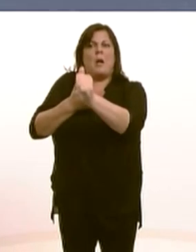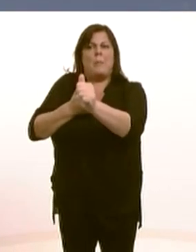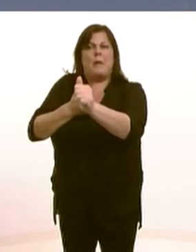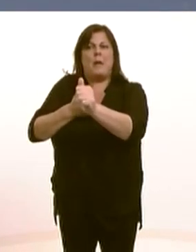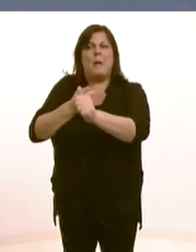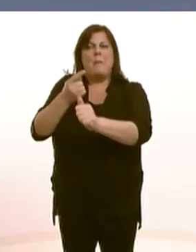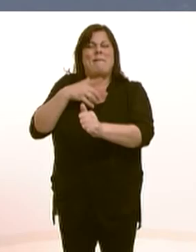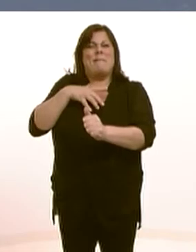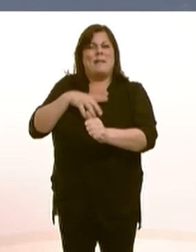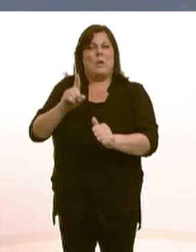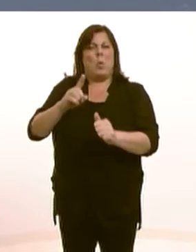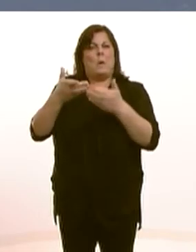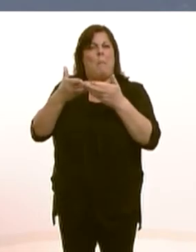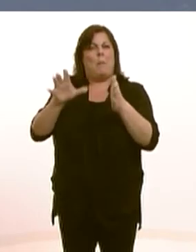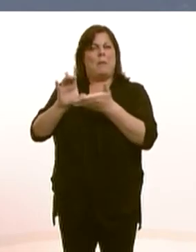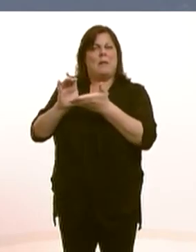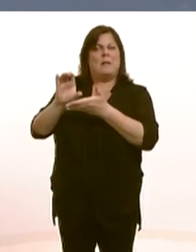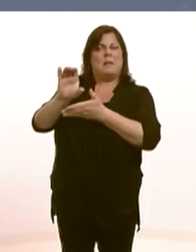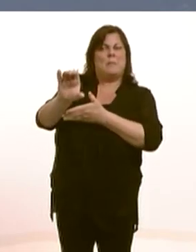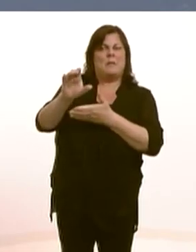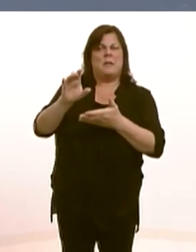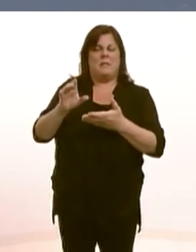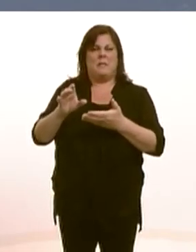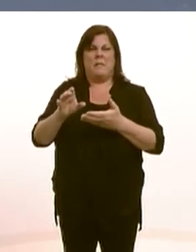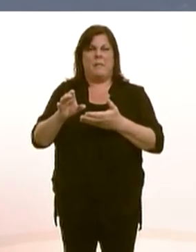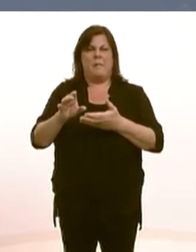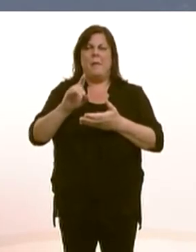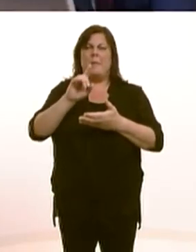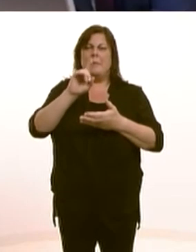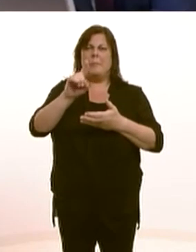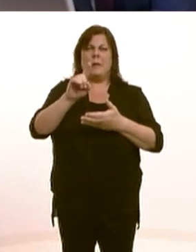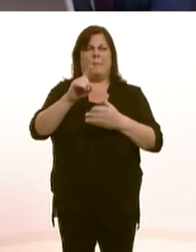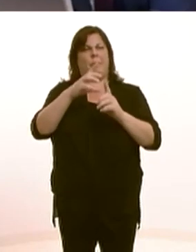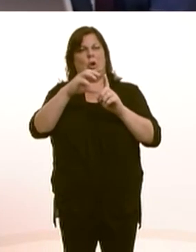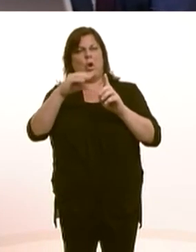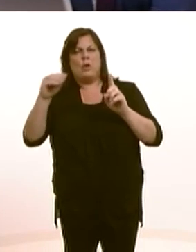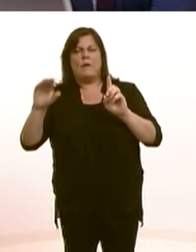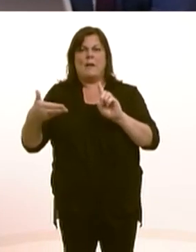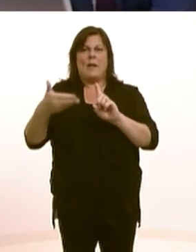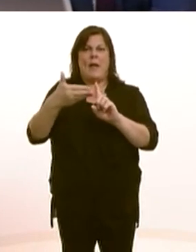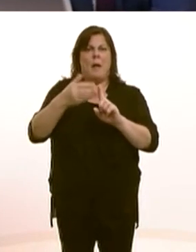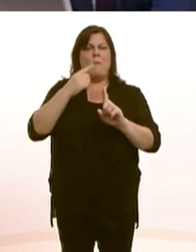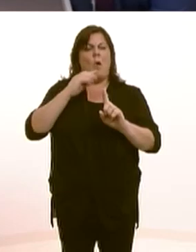To me, that wasnít the intention of his party when buses were privatised. They were meant to be in competition with each other.